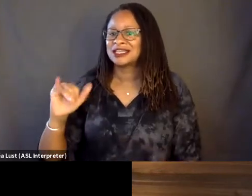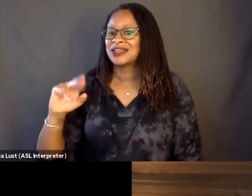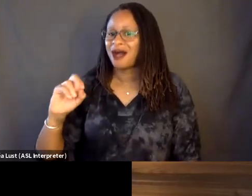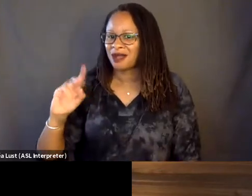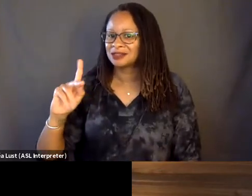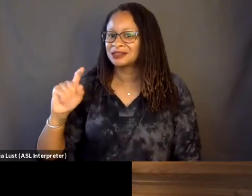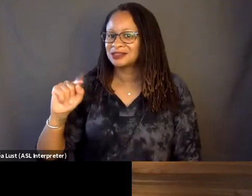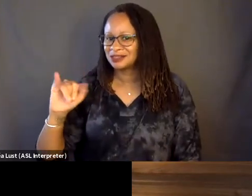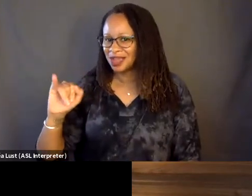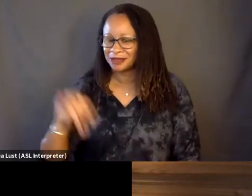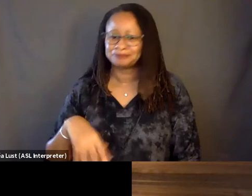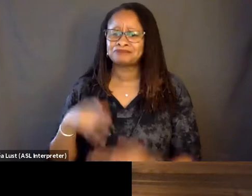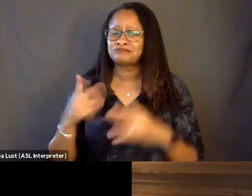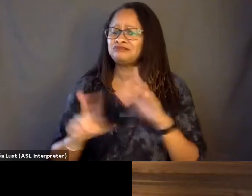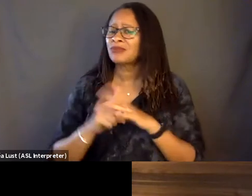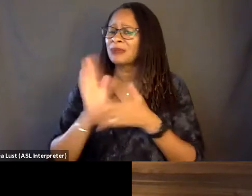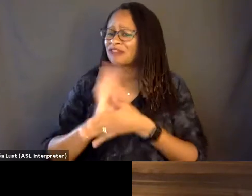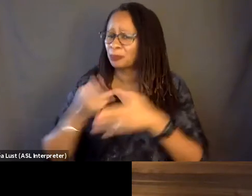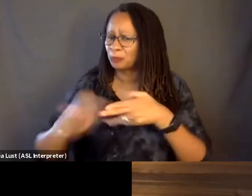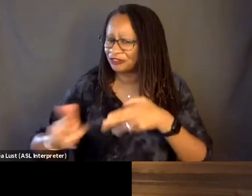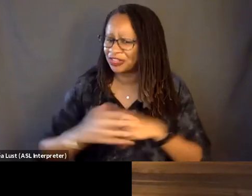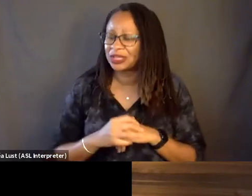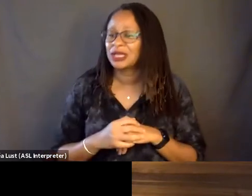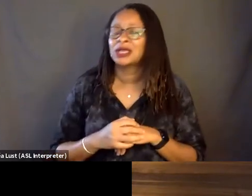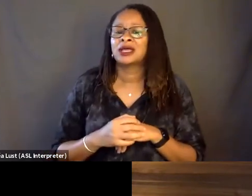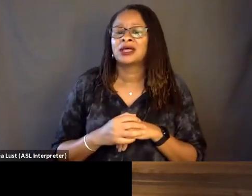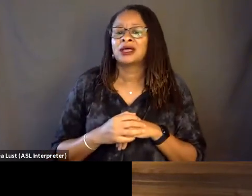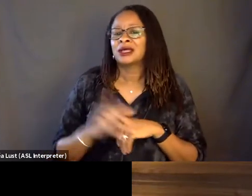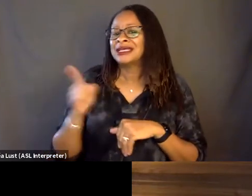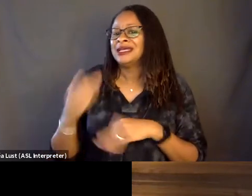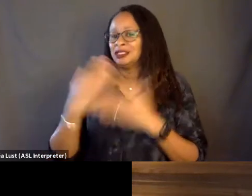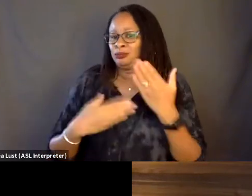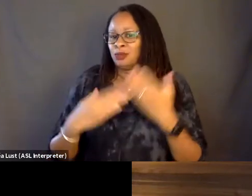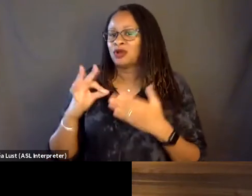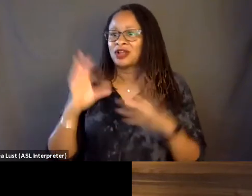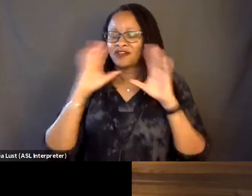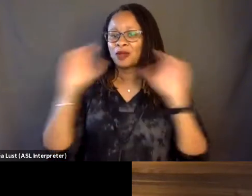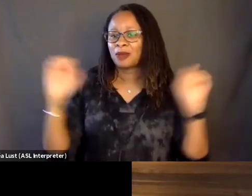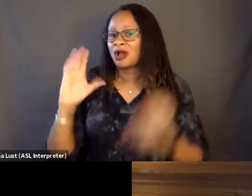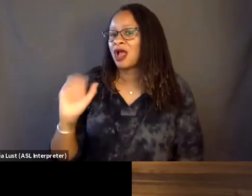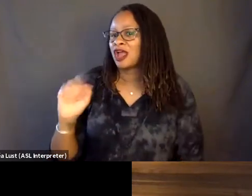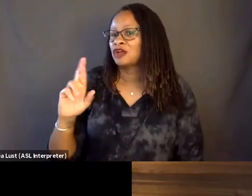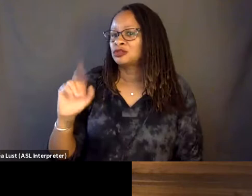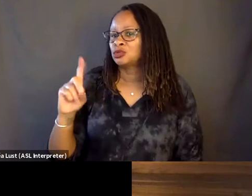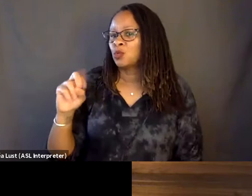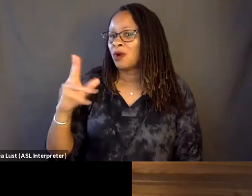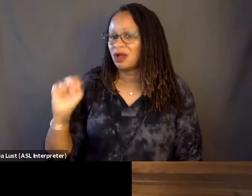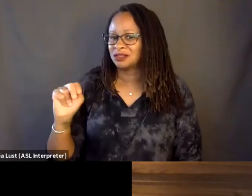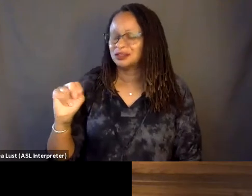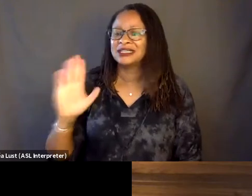appears in the film briefly, who is part of President Erdogan's AKP party and is a politician, but was